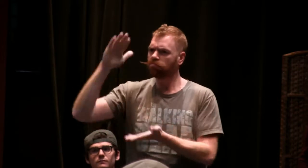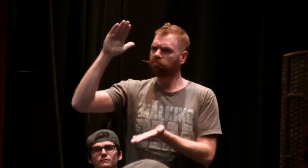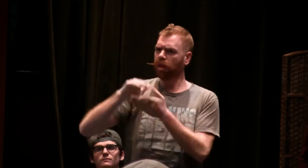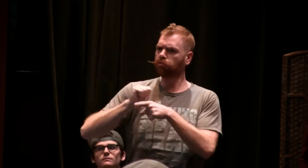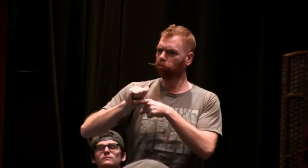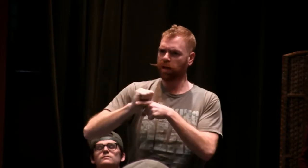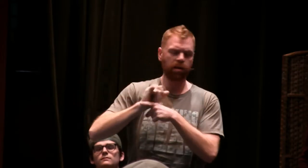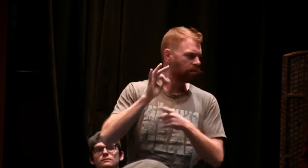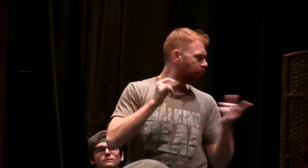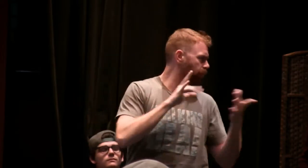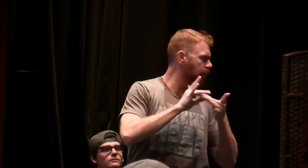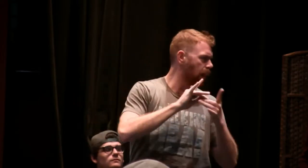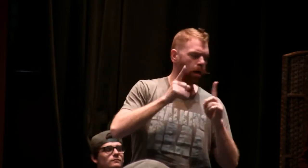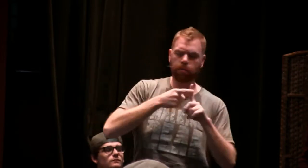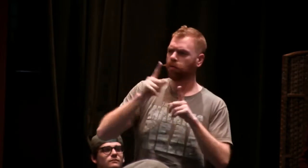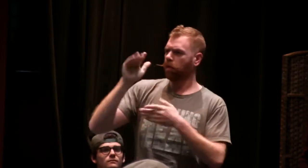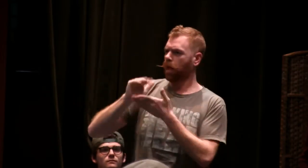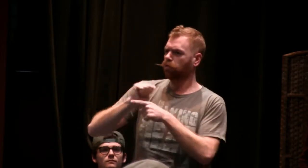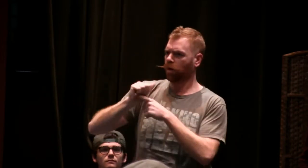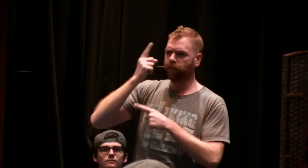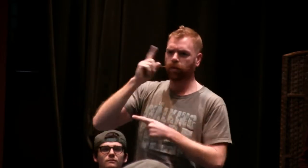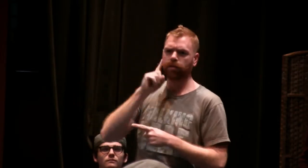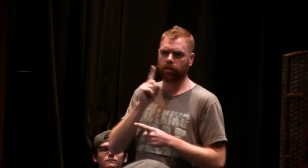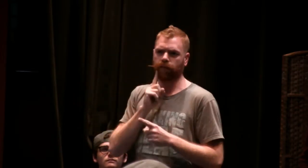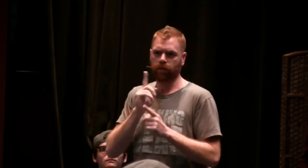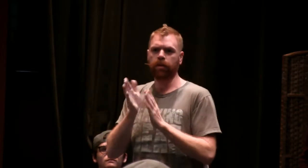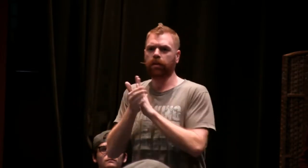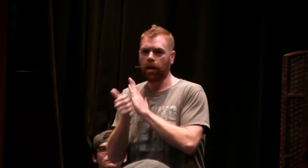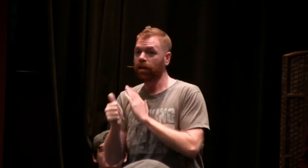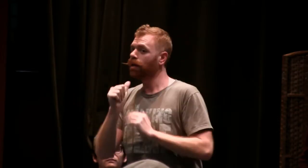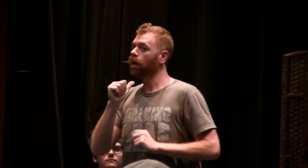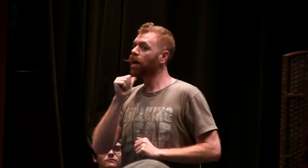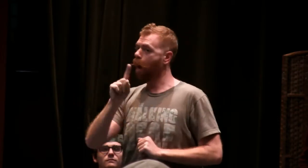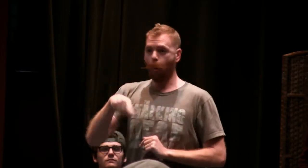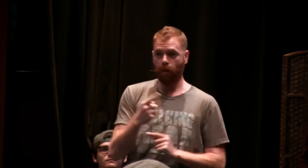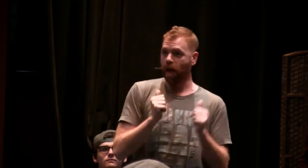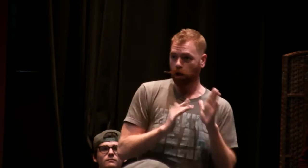I'm eager to hear your response. Yes, there is not enough training out there